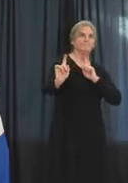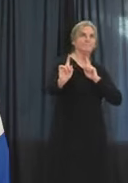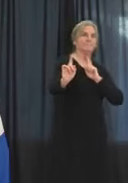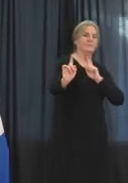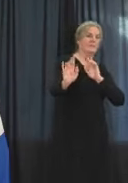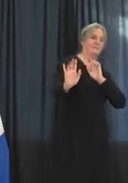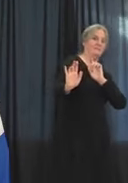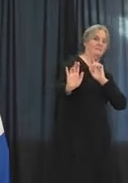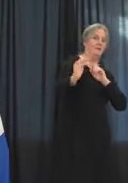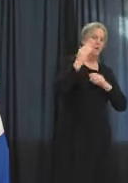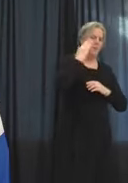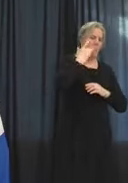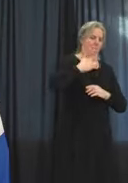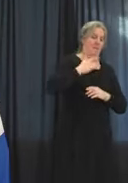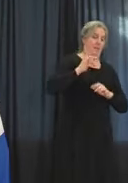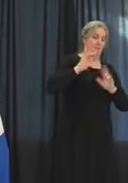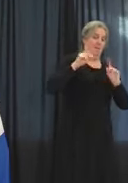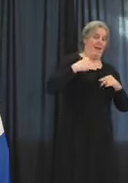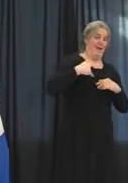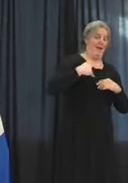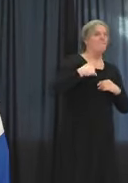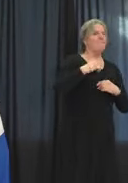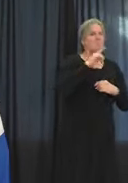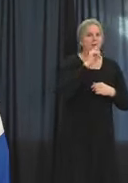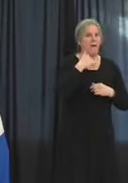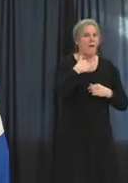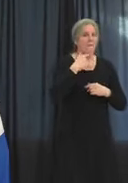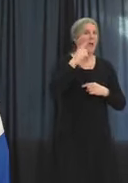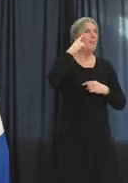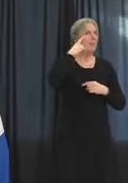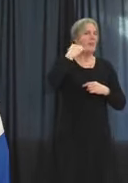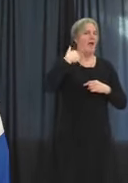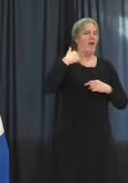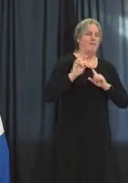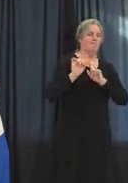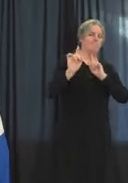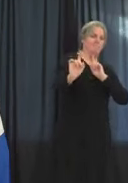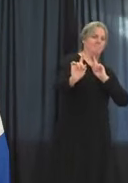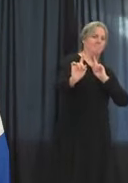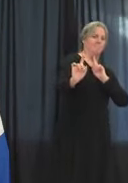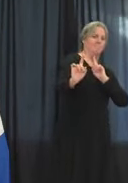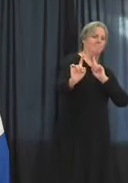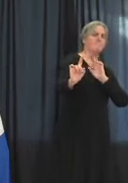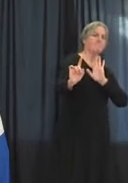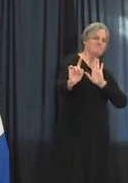behave if a person close to me